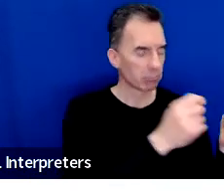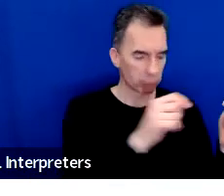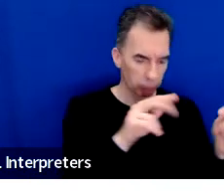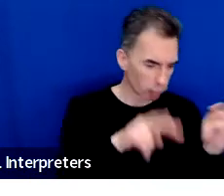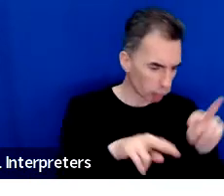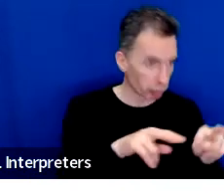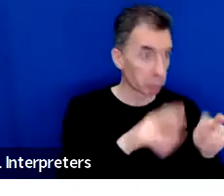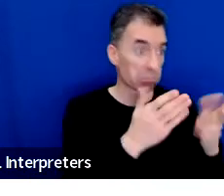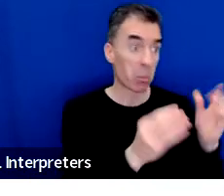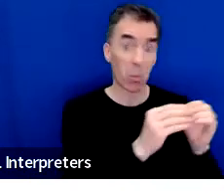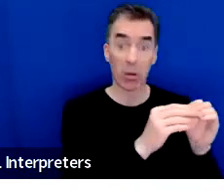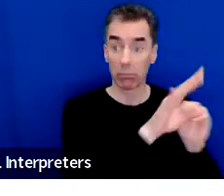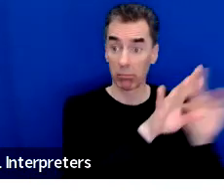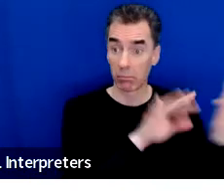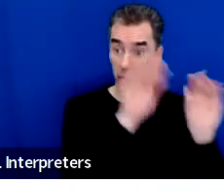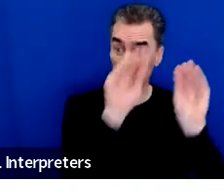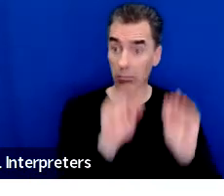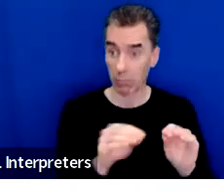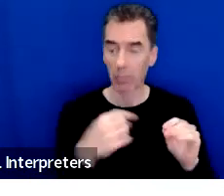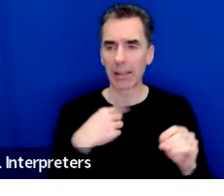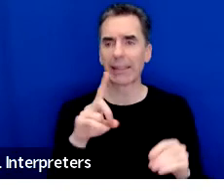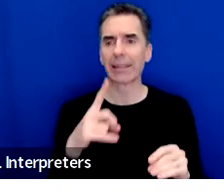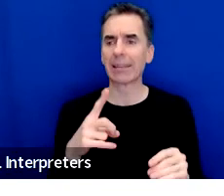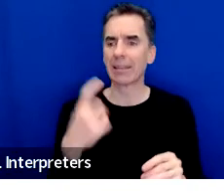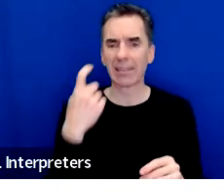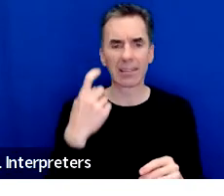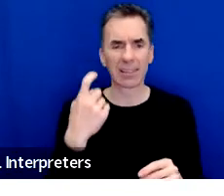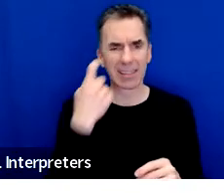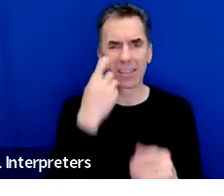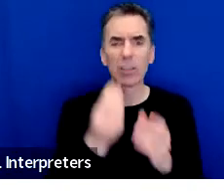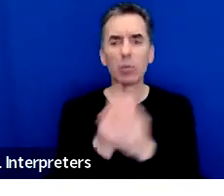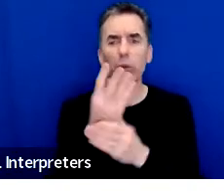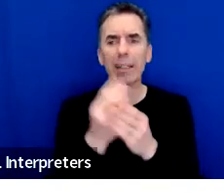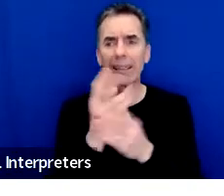We have done a run through of all the spring titles that we have right now.